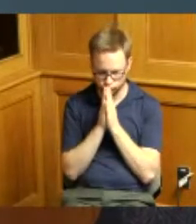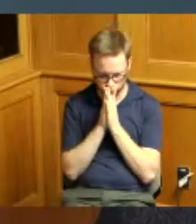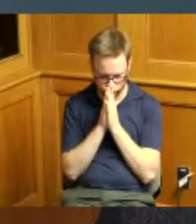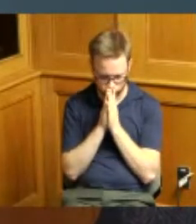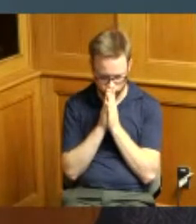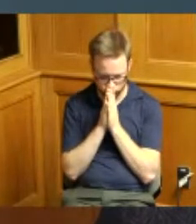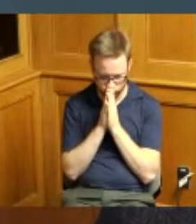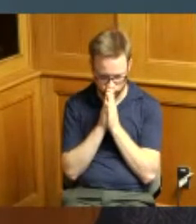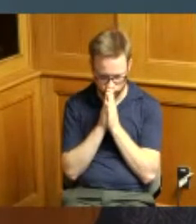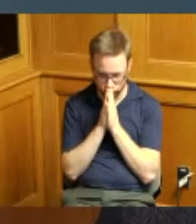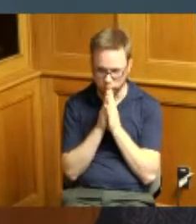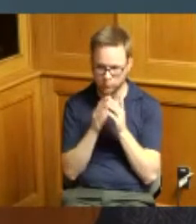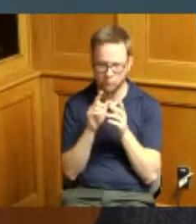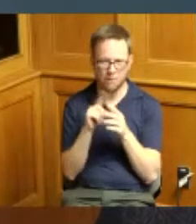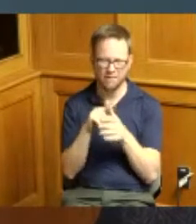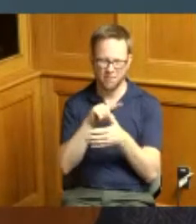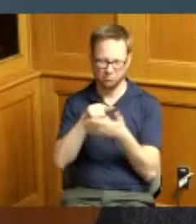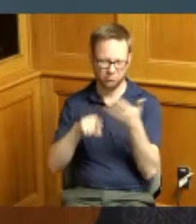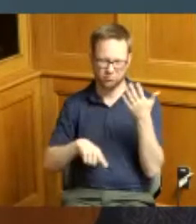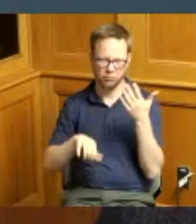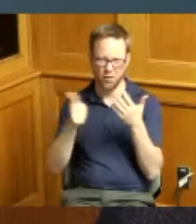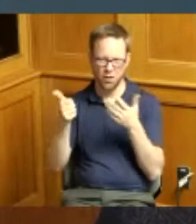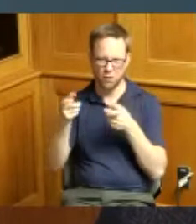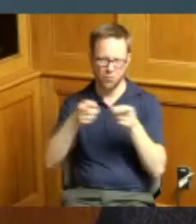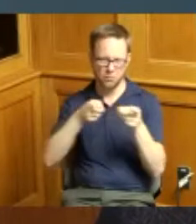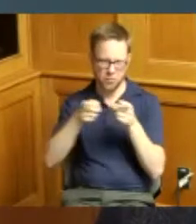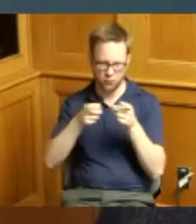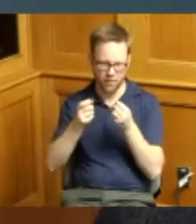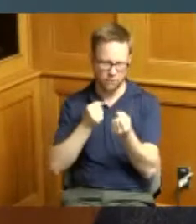and then there's just Administrator one for JFS um